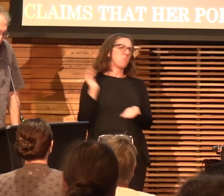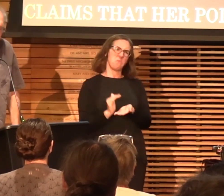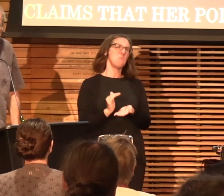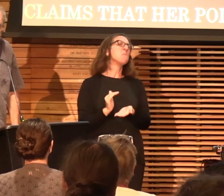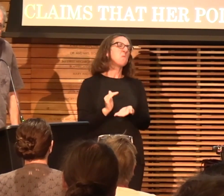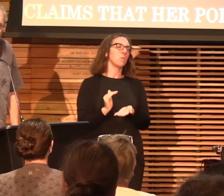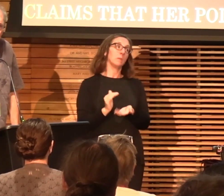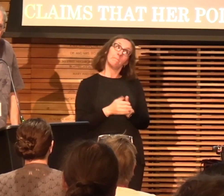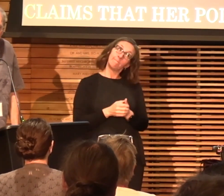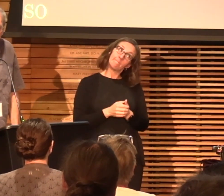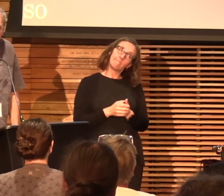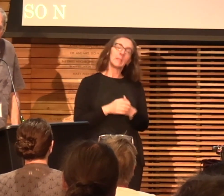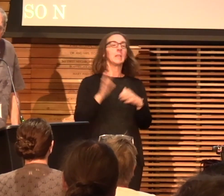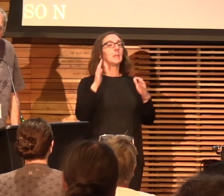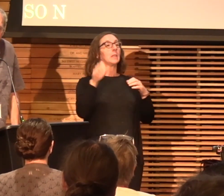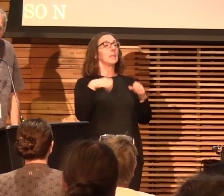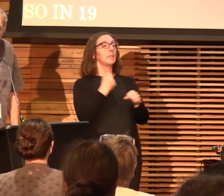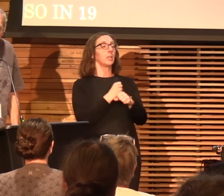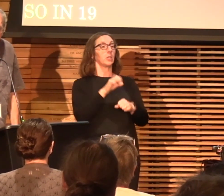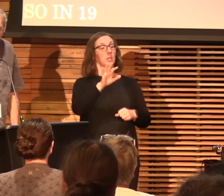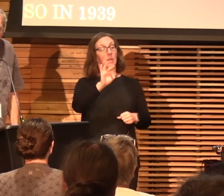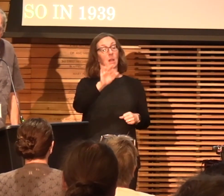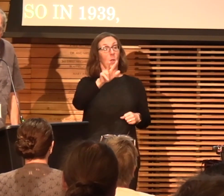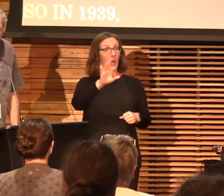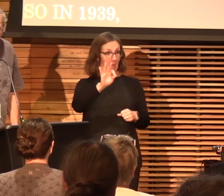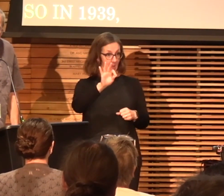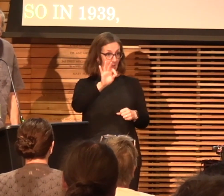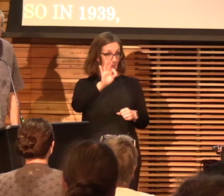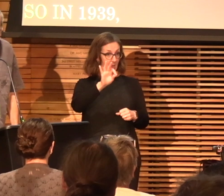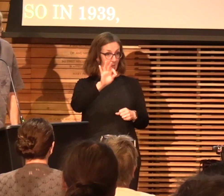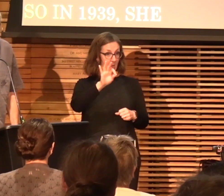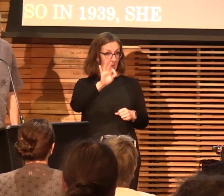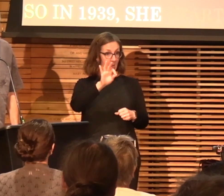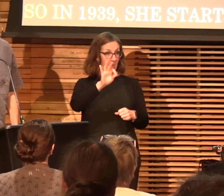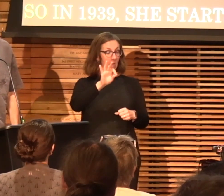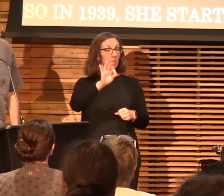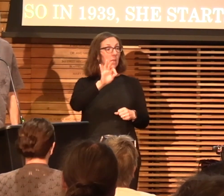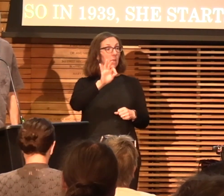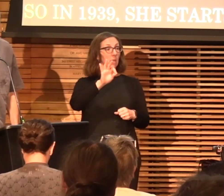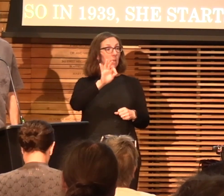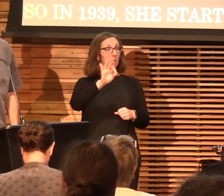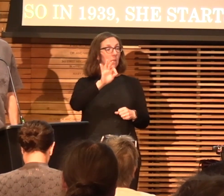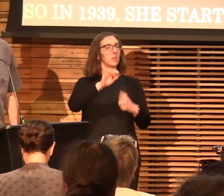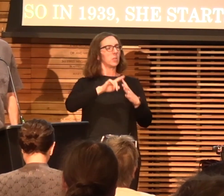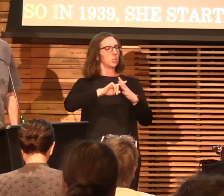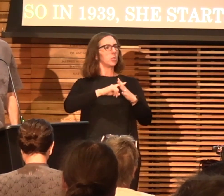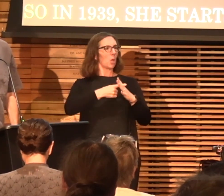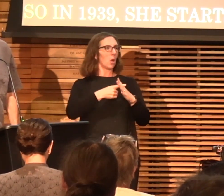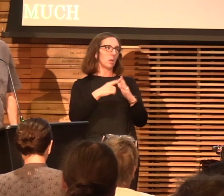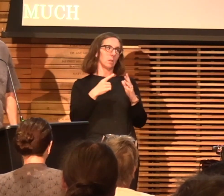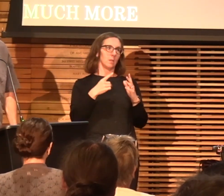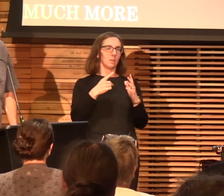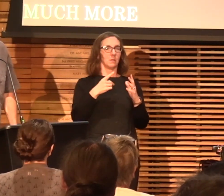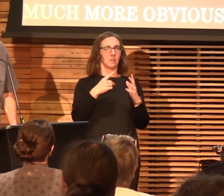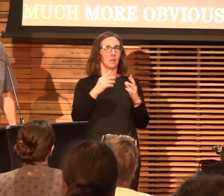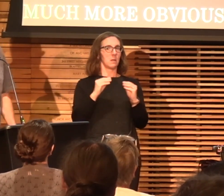So in 1939, it starts to become much more obvious that she's embraced